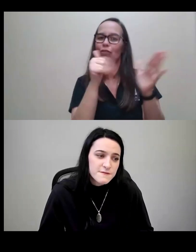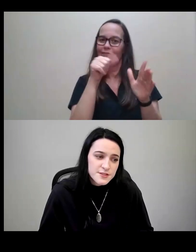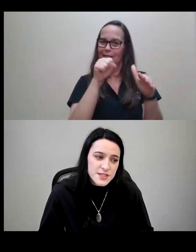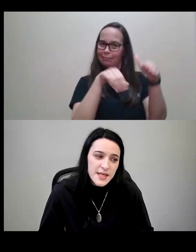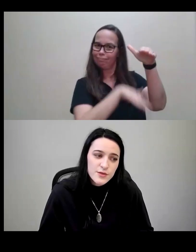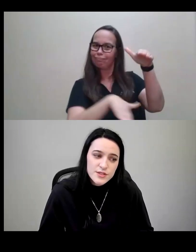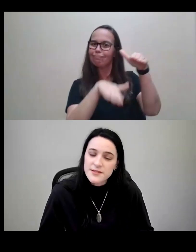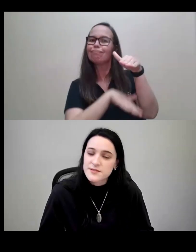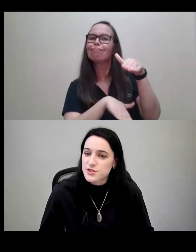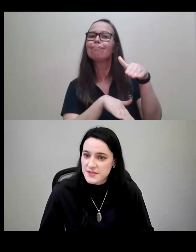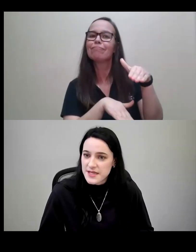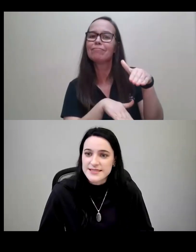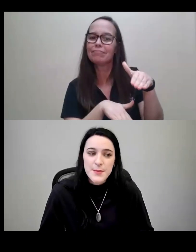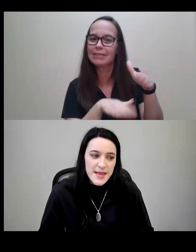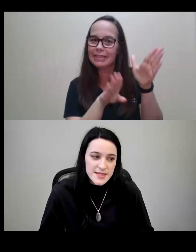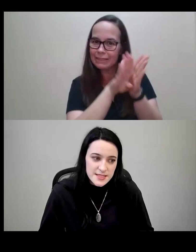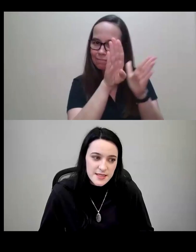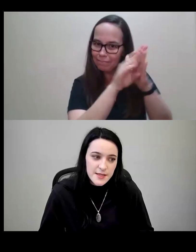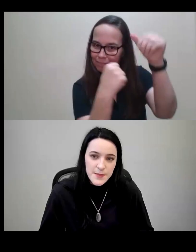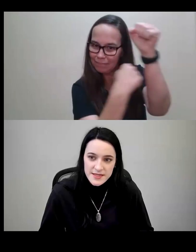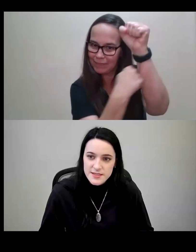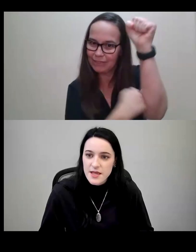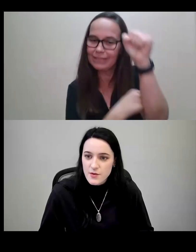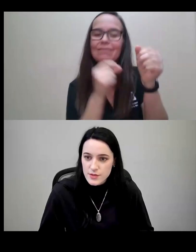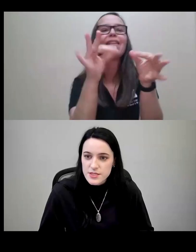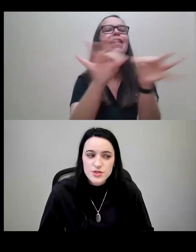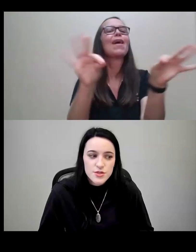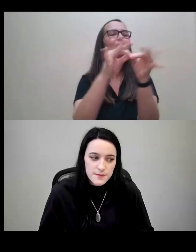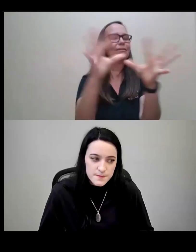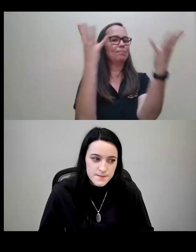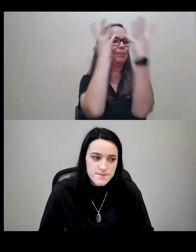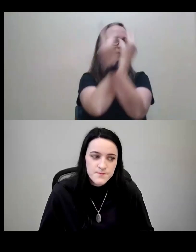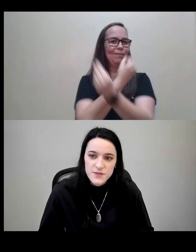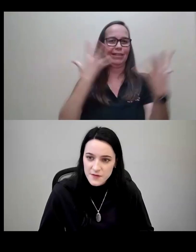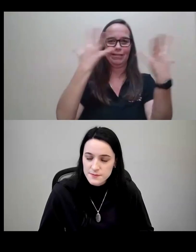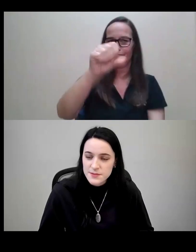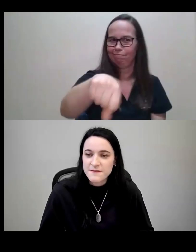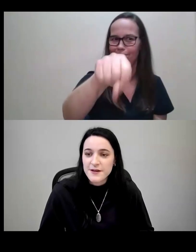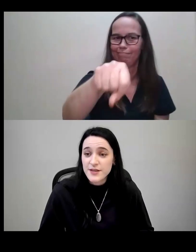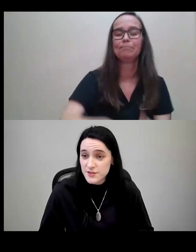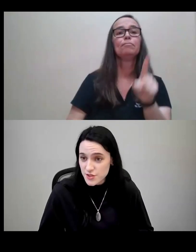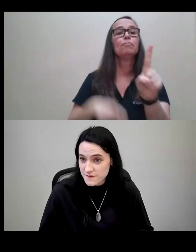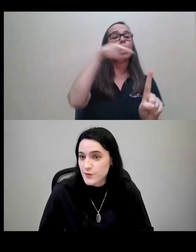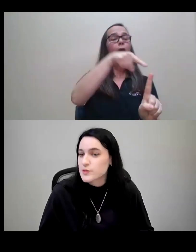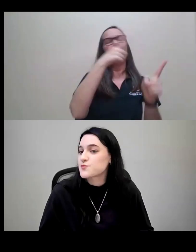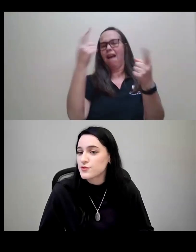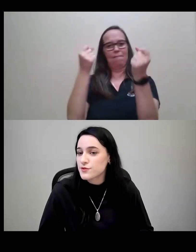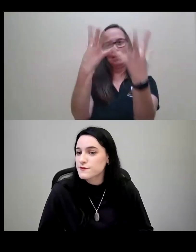It's the first language and serves as a basic base language. Develops a foundation language.